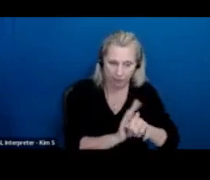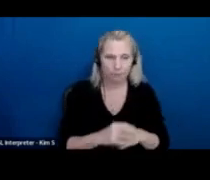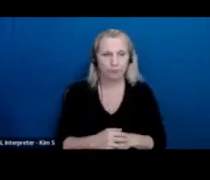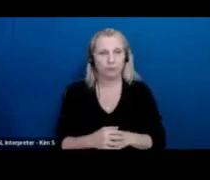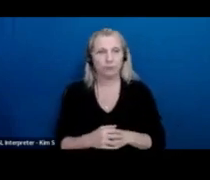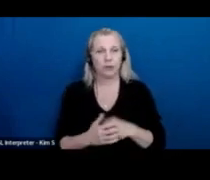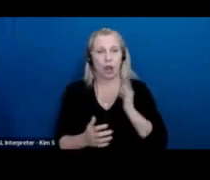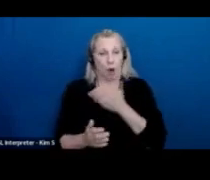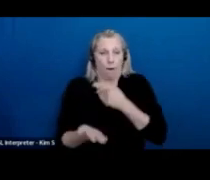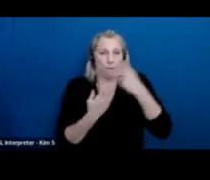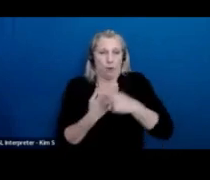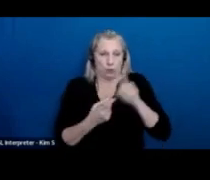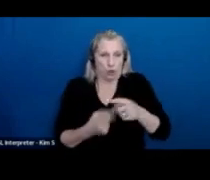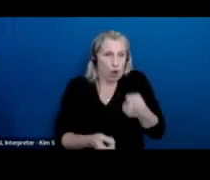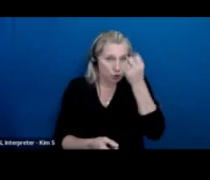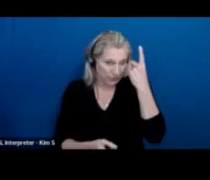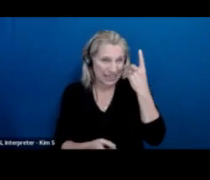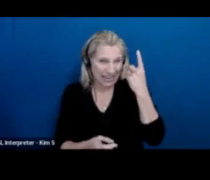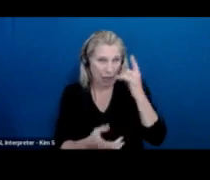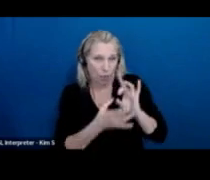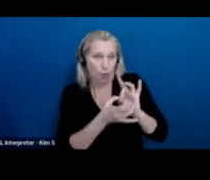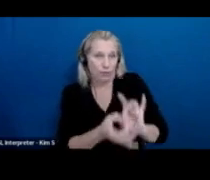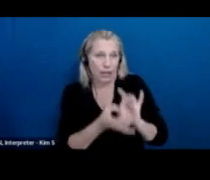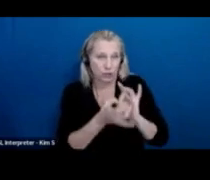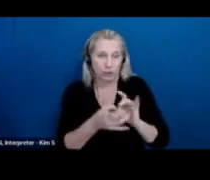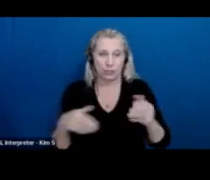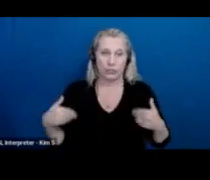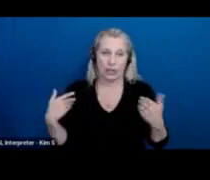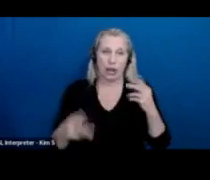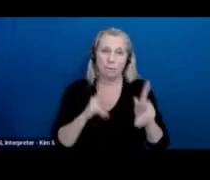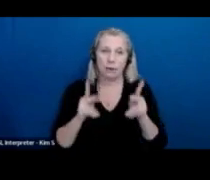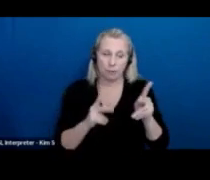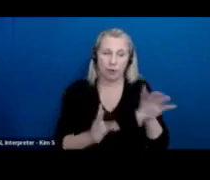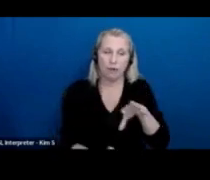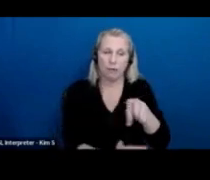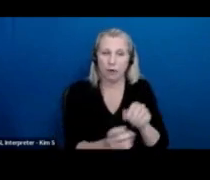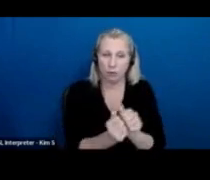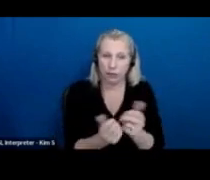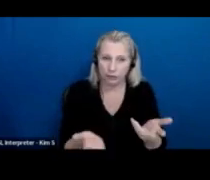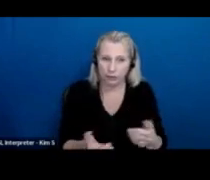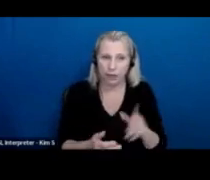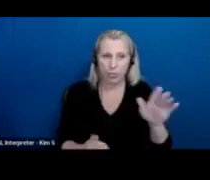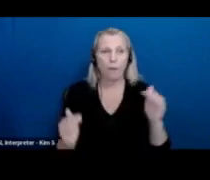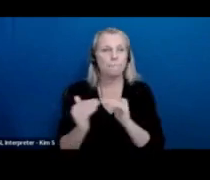understand the relationships that young people are a part of their peers that their